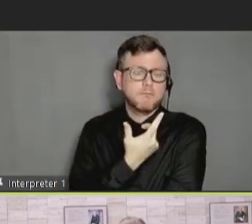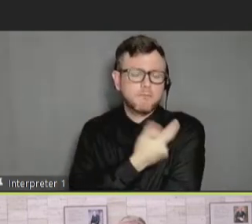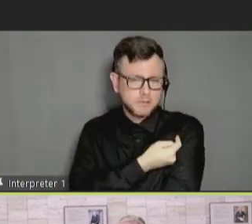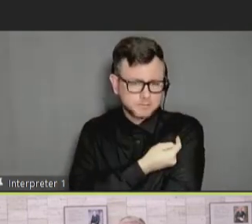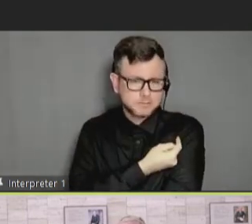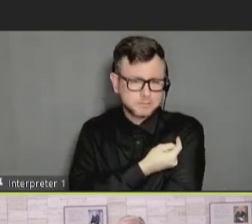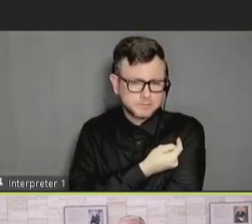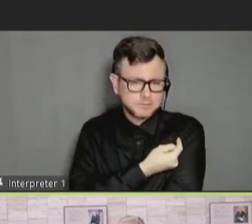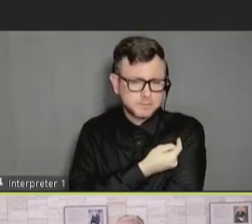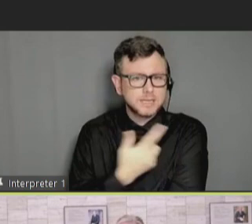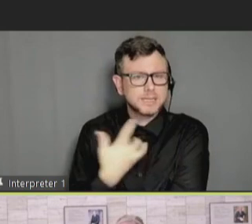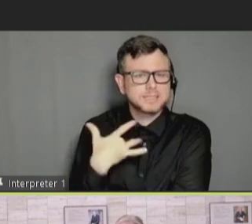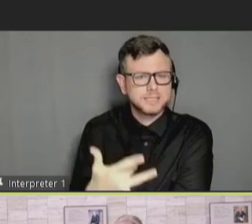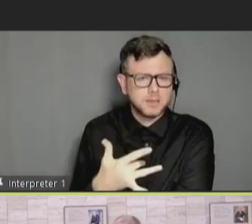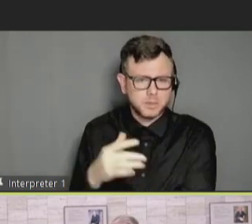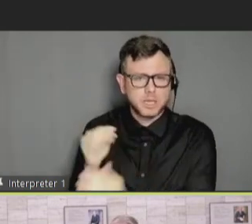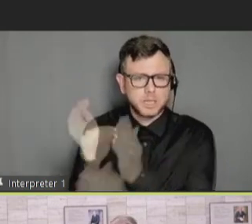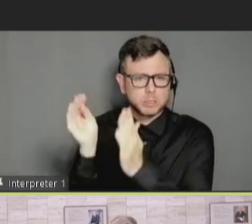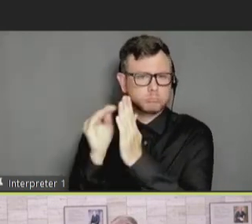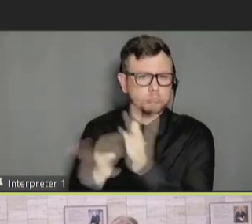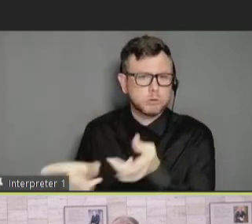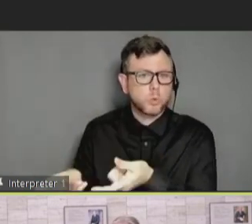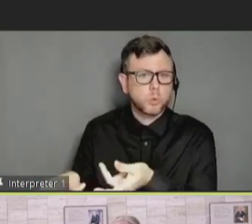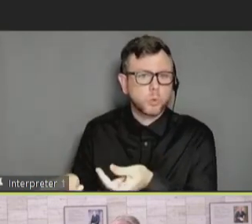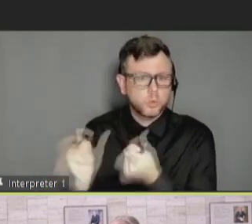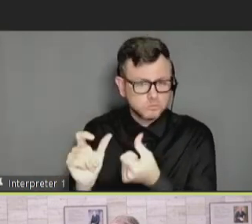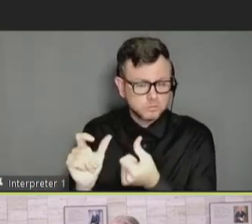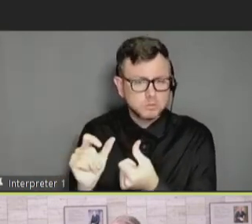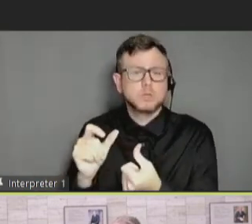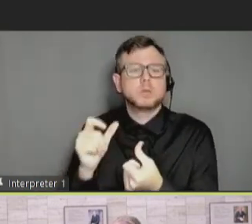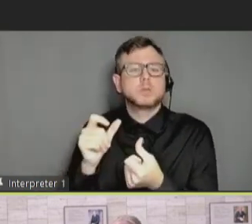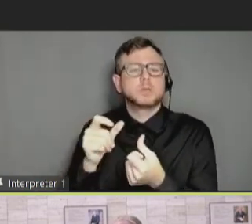usually entered very quickly and easily. And that seems to be the case as well.